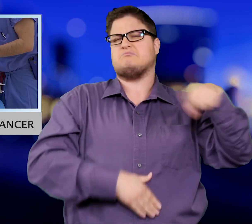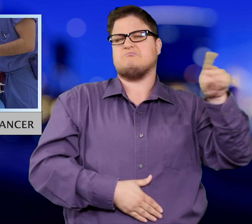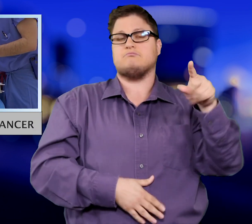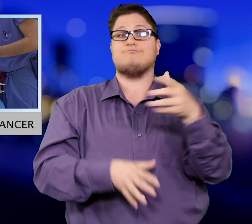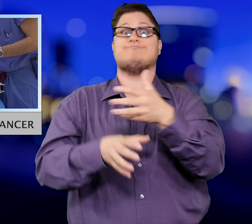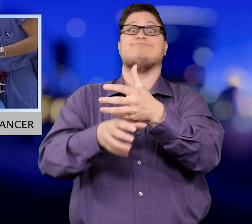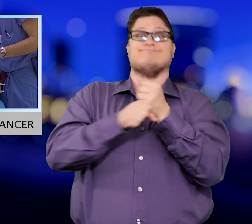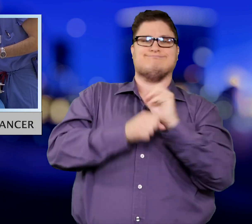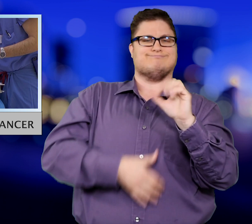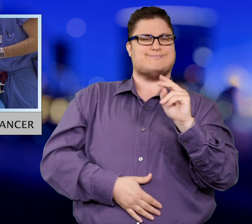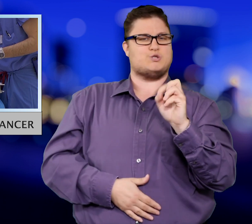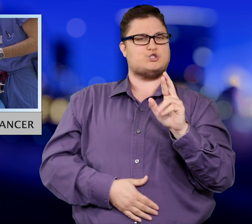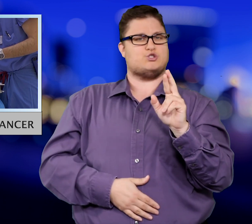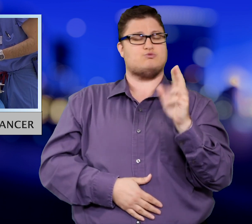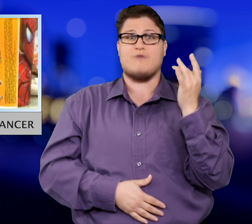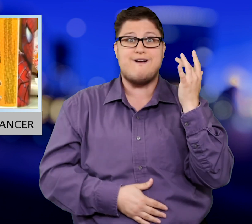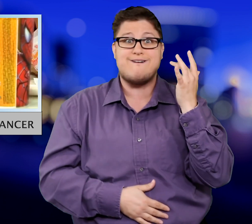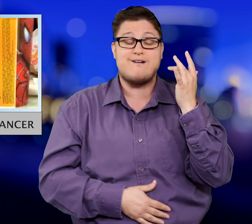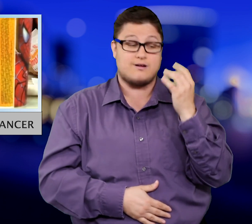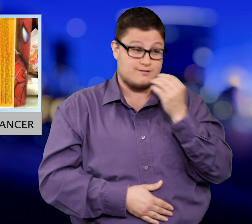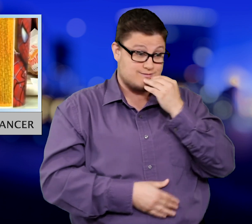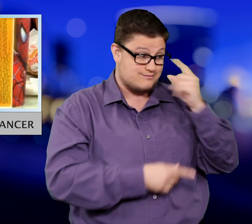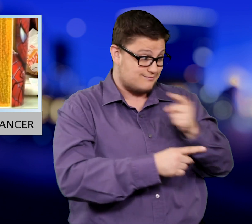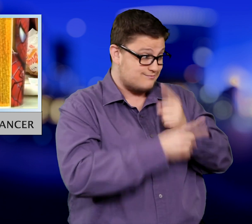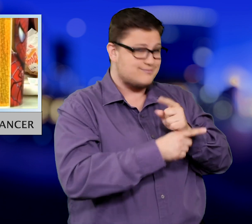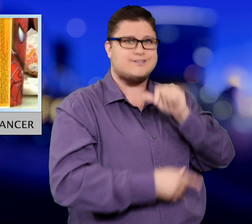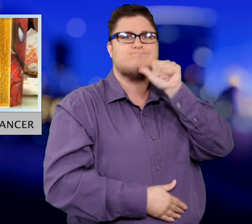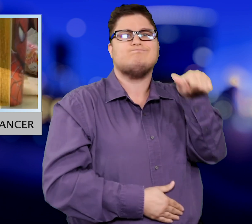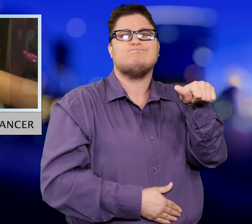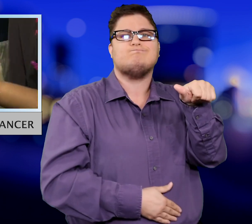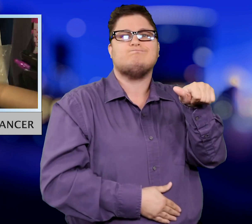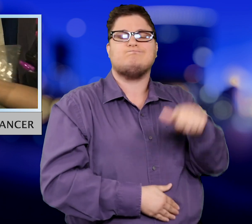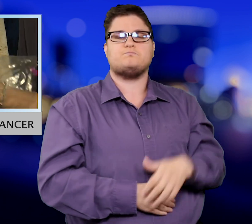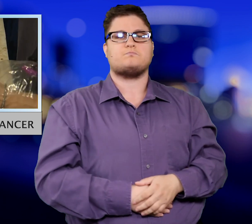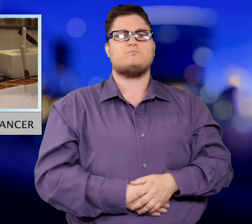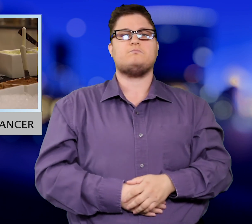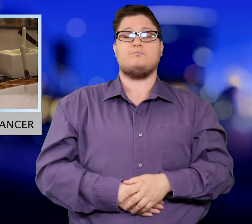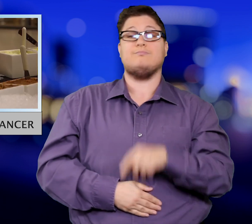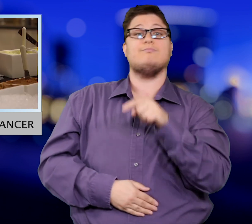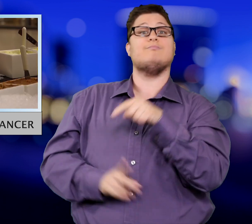of Americans get cancer because they don't eat right.